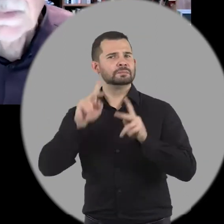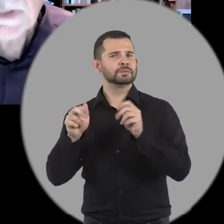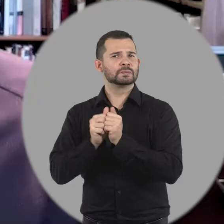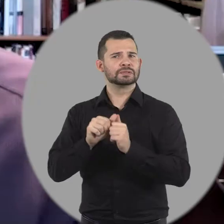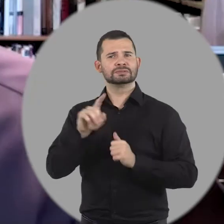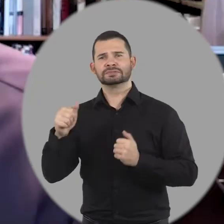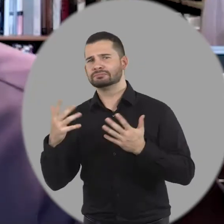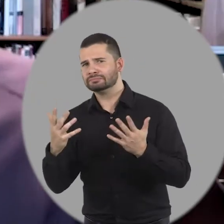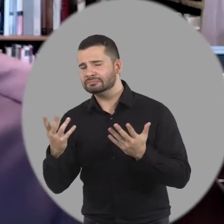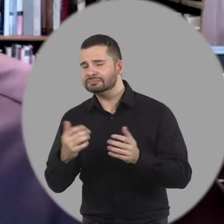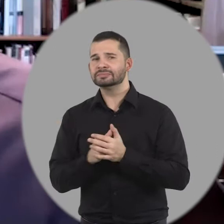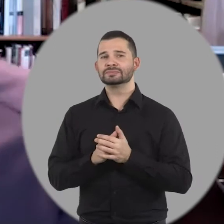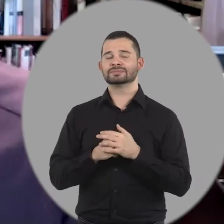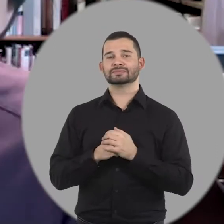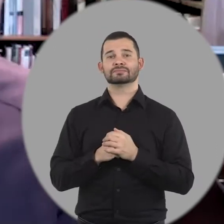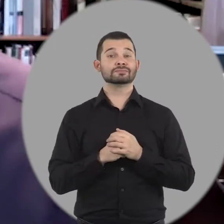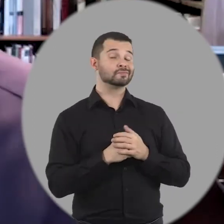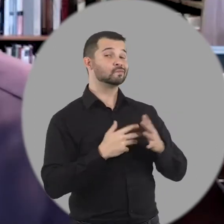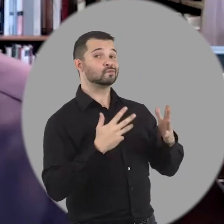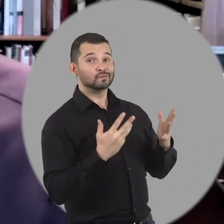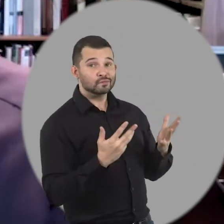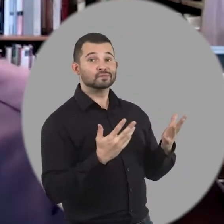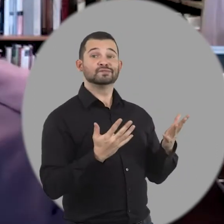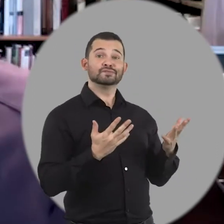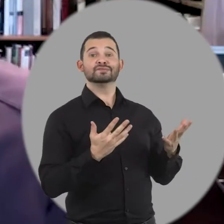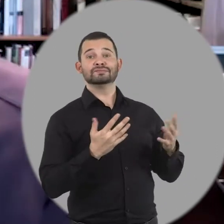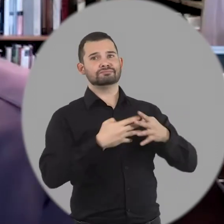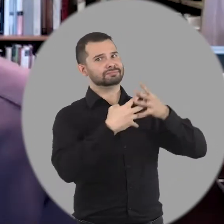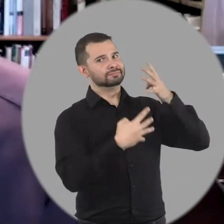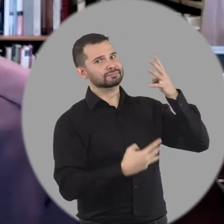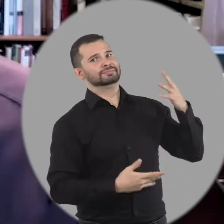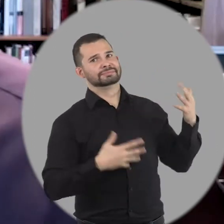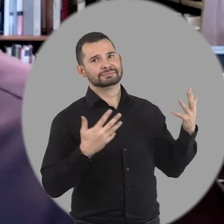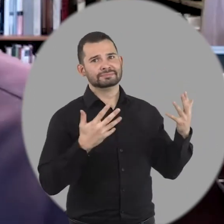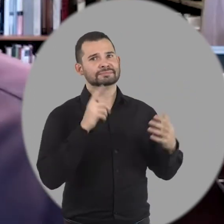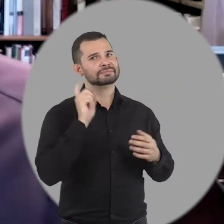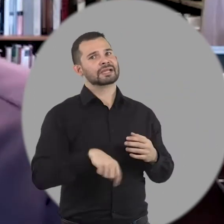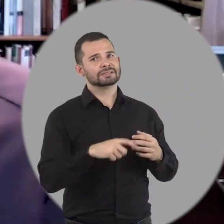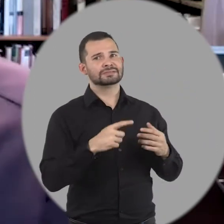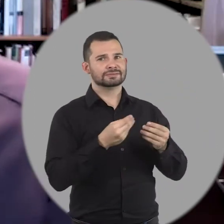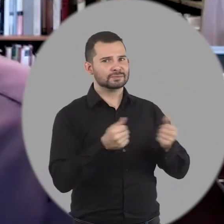Well, there are many urgencies that need to be addressed Anna-Karina, that's the dilemma. And